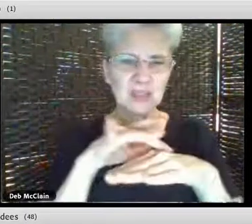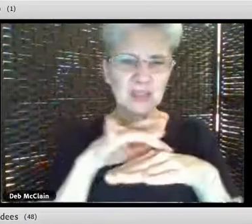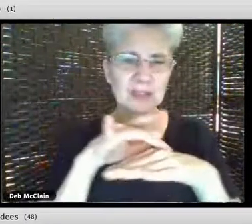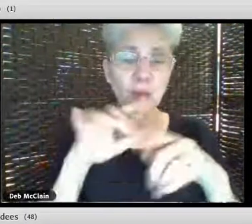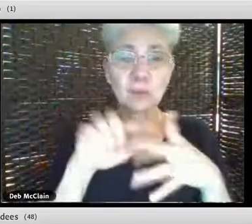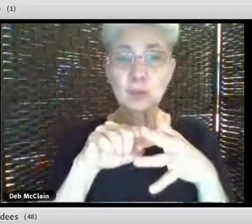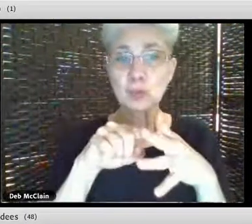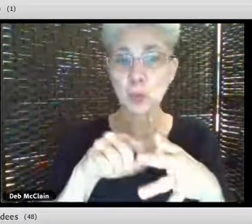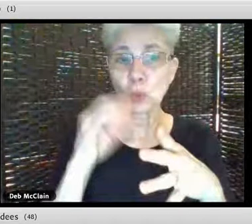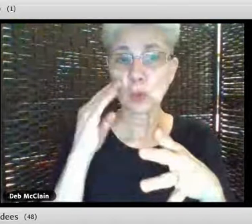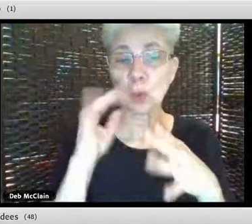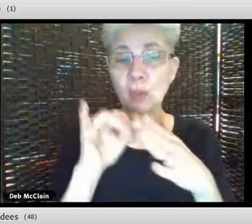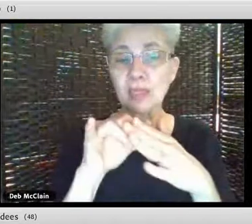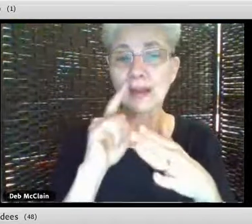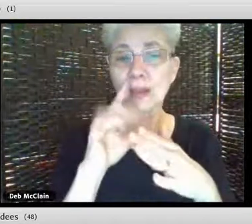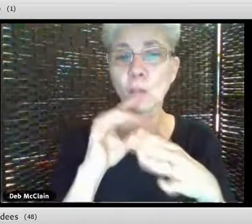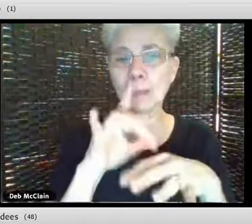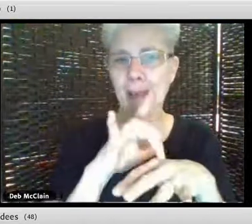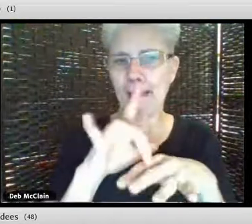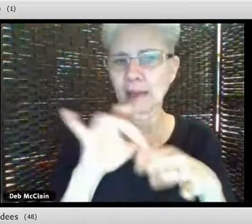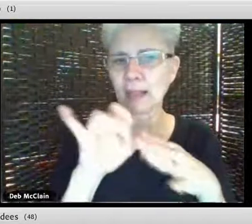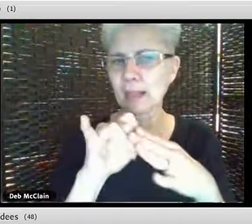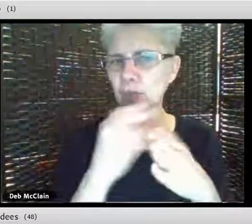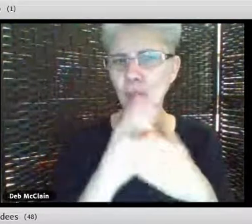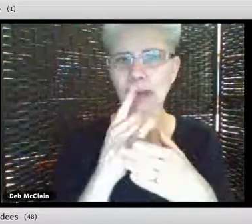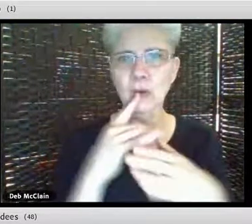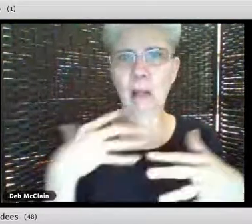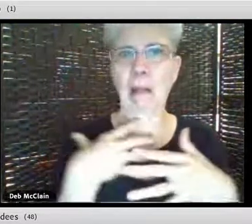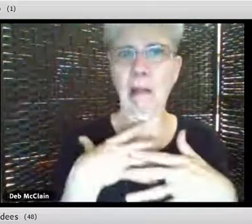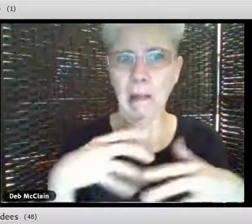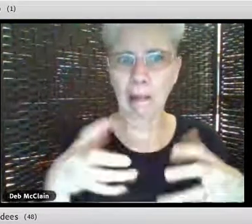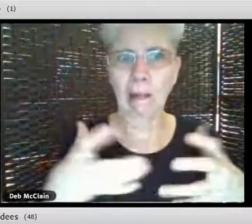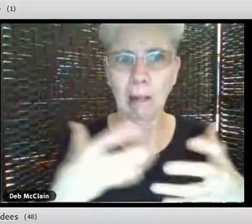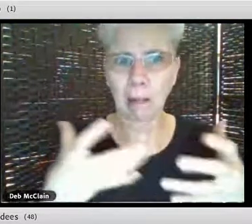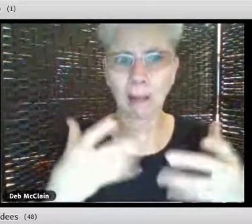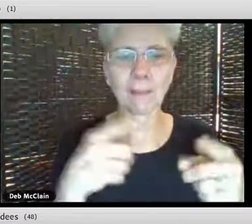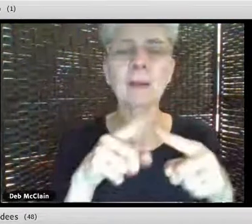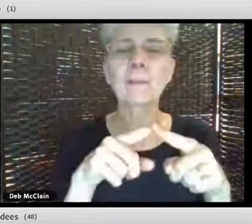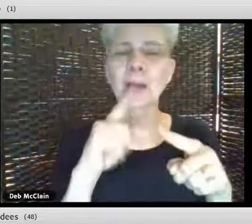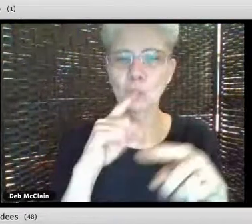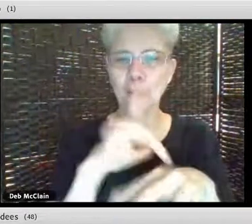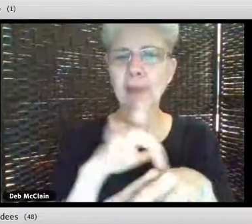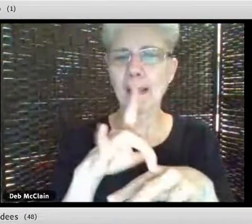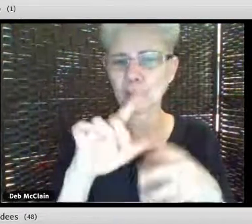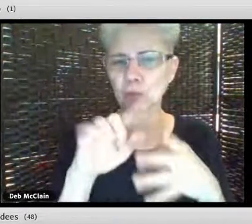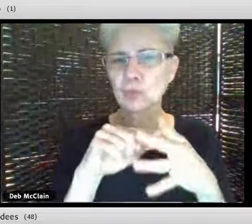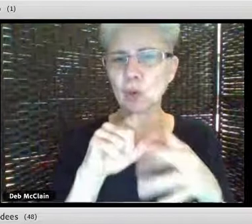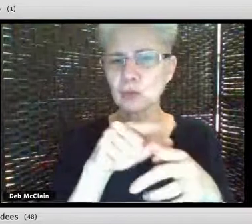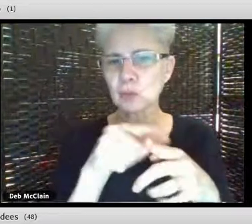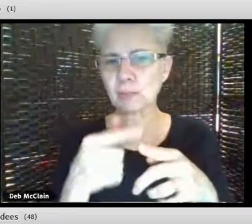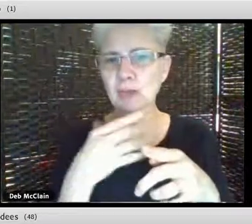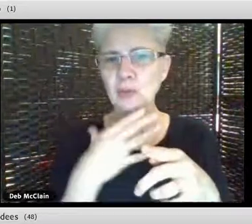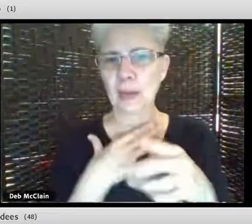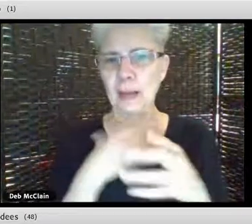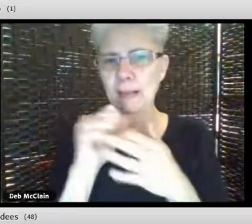know that it's going to be empty, and that's okay. Don't panic, but it will be empty, so I'm going to switch back to my account,